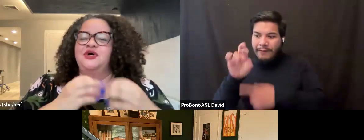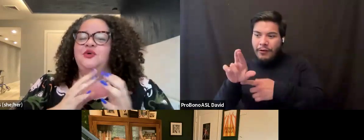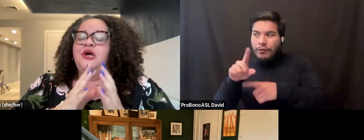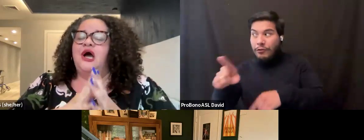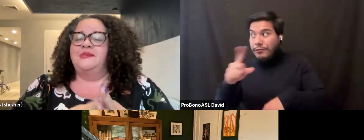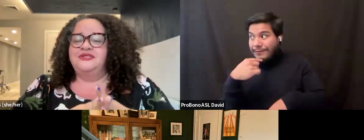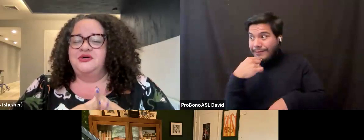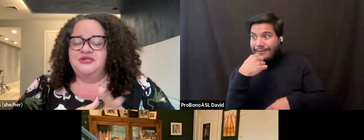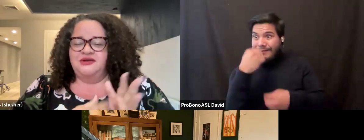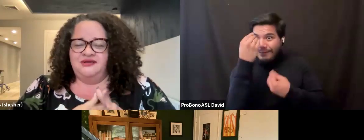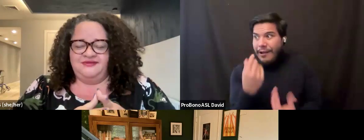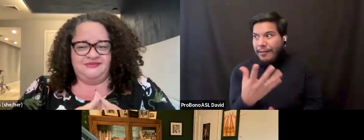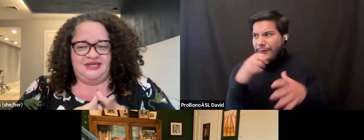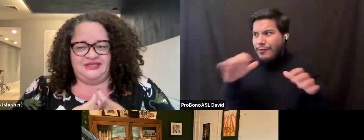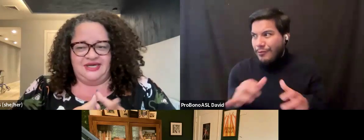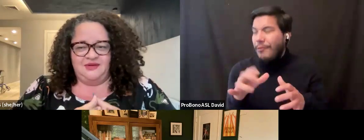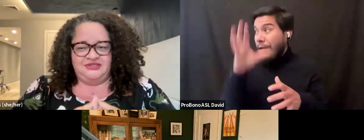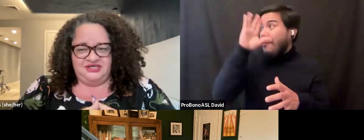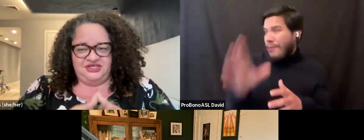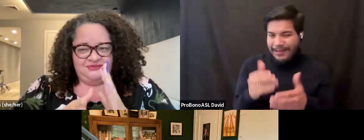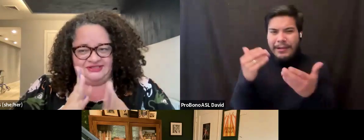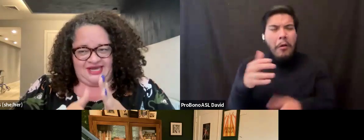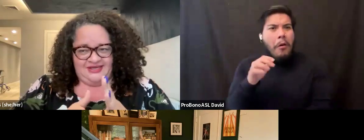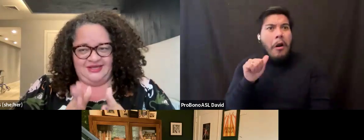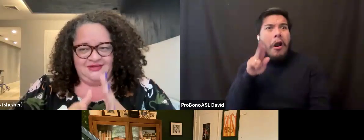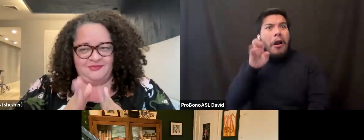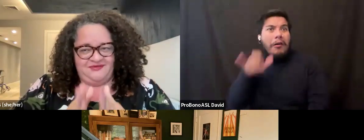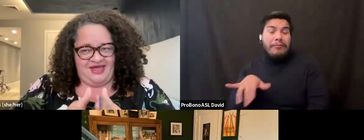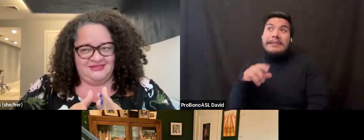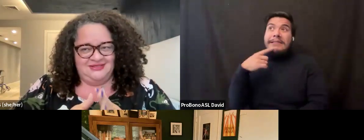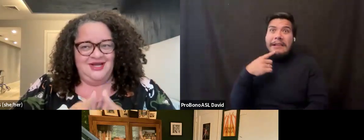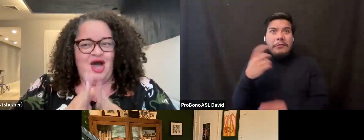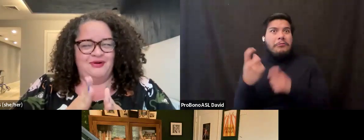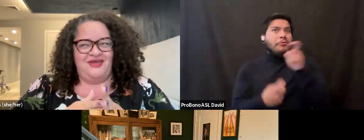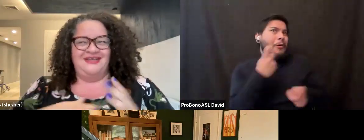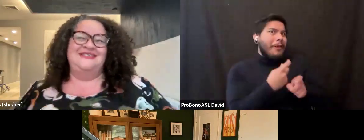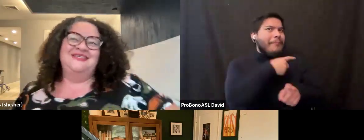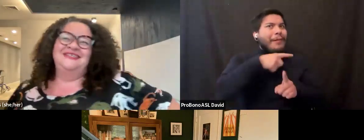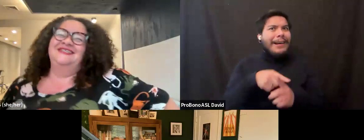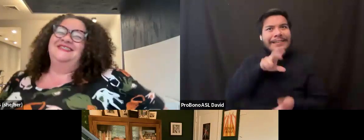So Aubrey told y'all to give us money and sign our petition. I'm just saying. Yeah, I did. I did say. That.